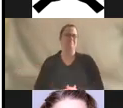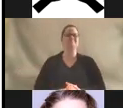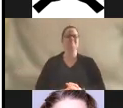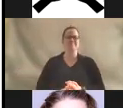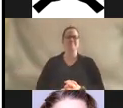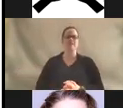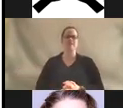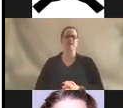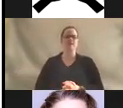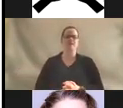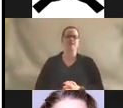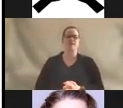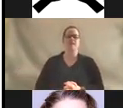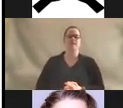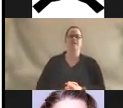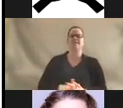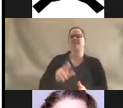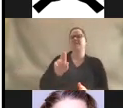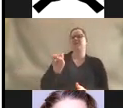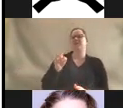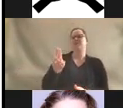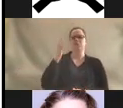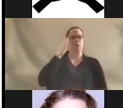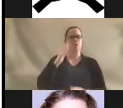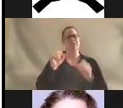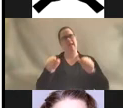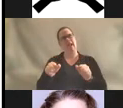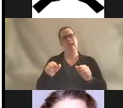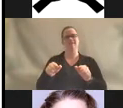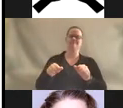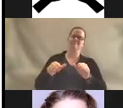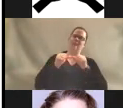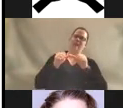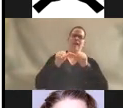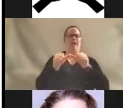And Uju knows, I could go on and on and on about all the individual people